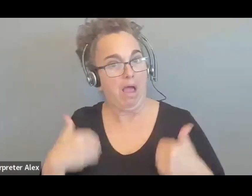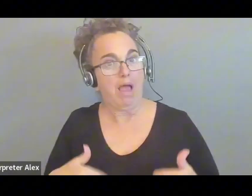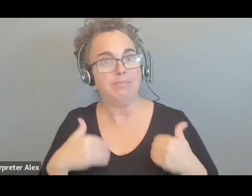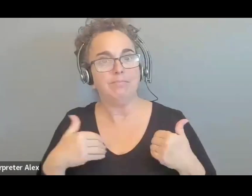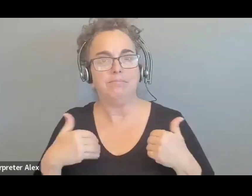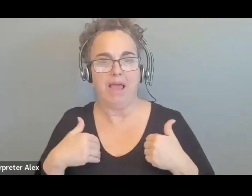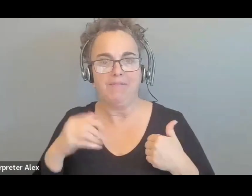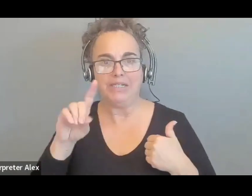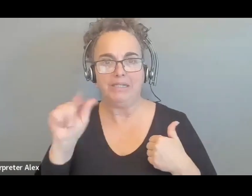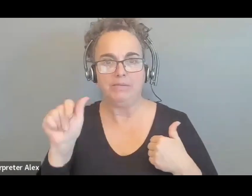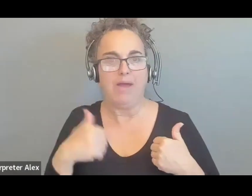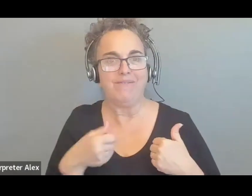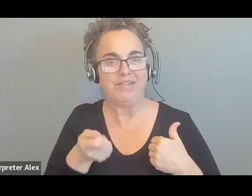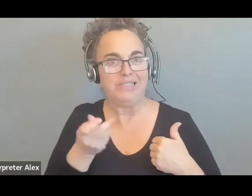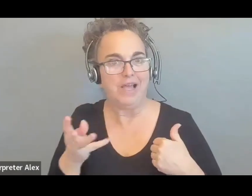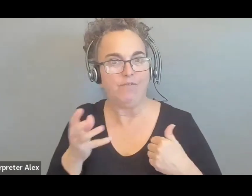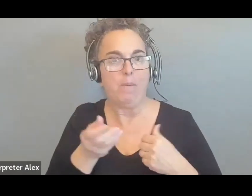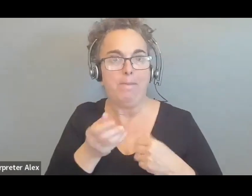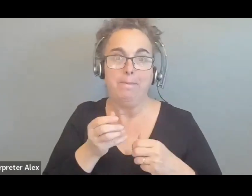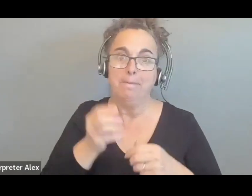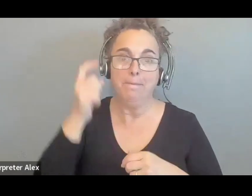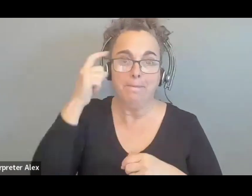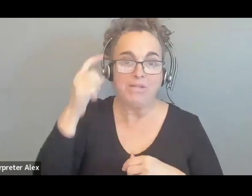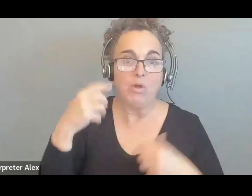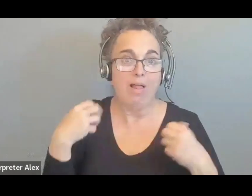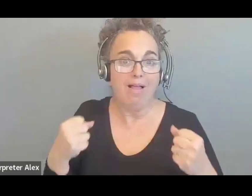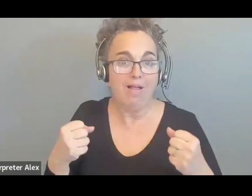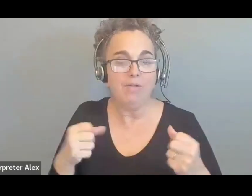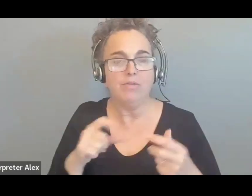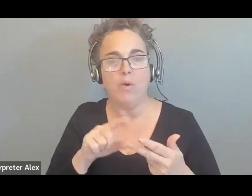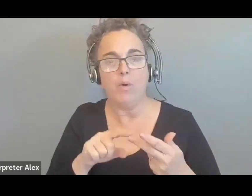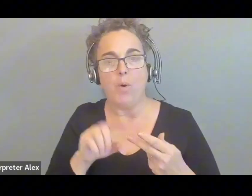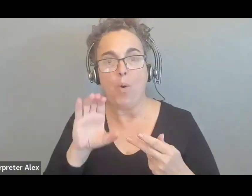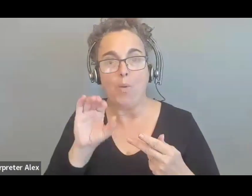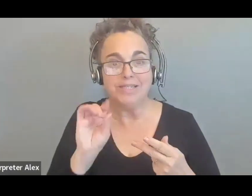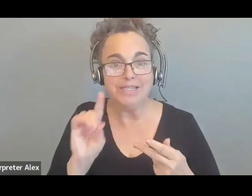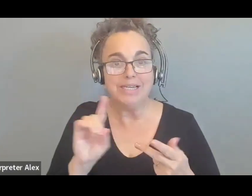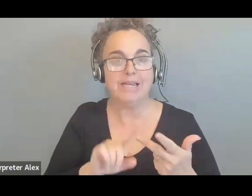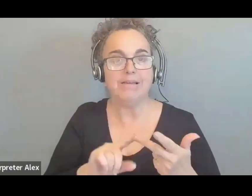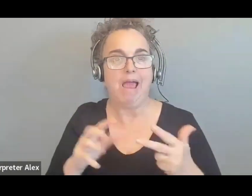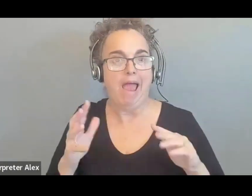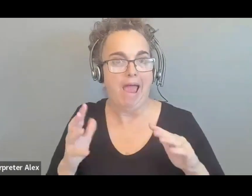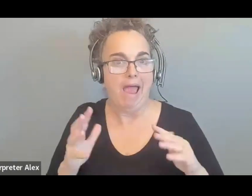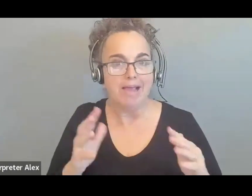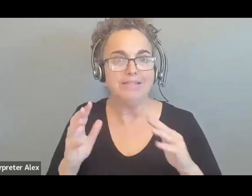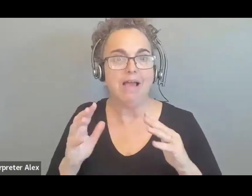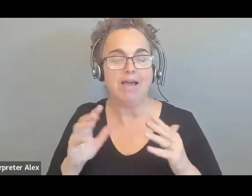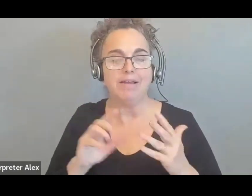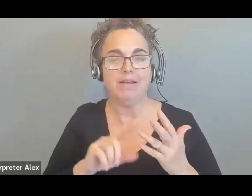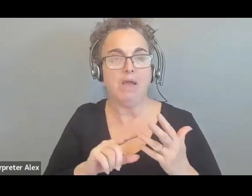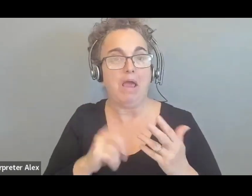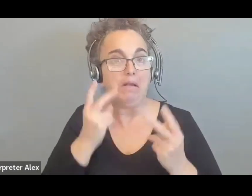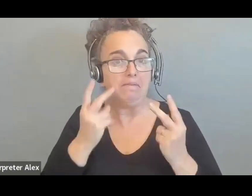I have several mental health disabilities, OCD, anxiety and I also have a vision condition called